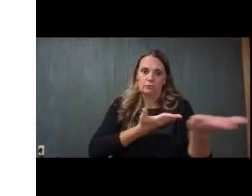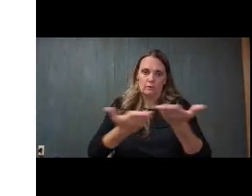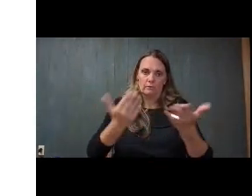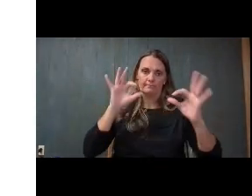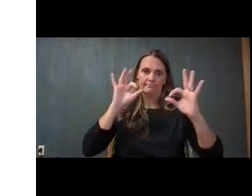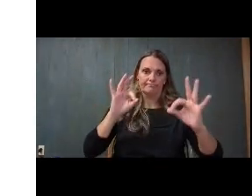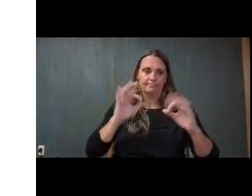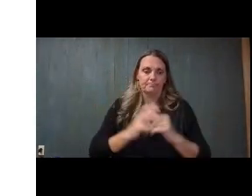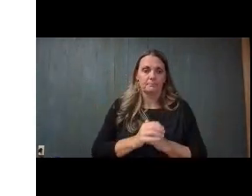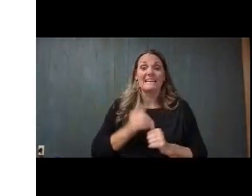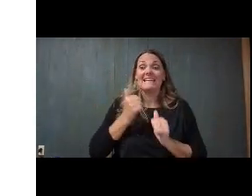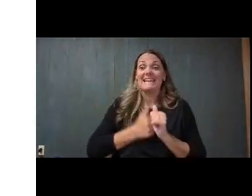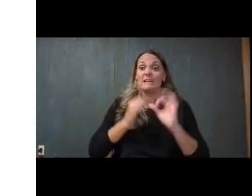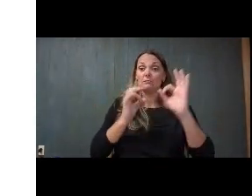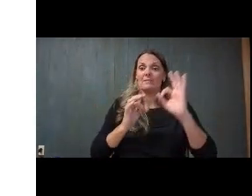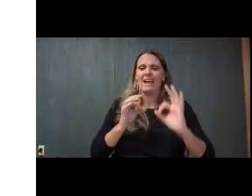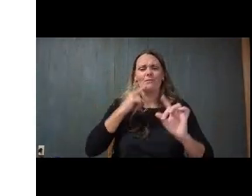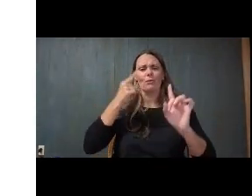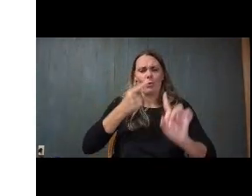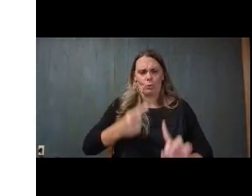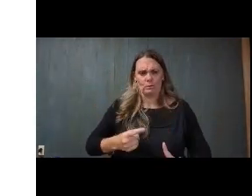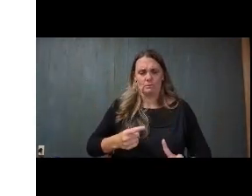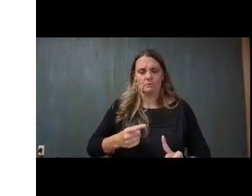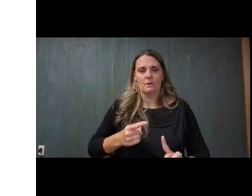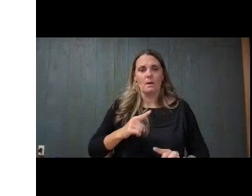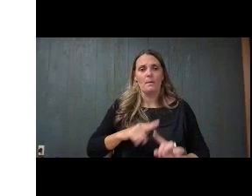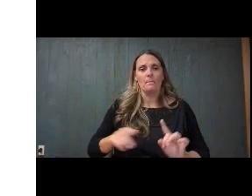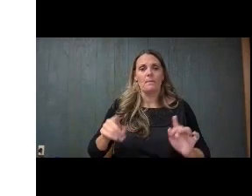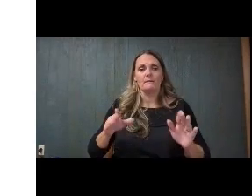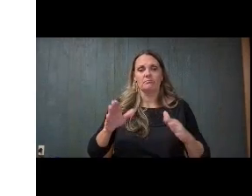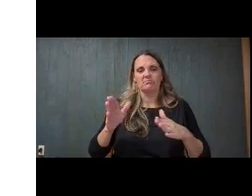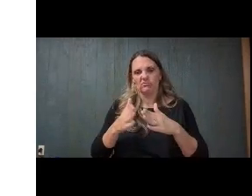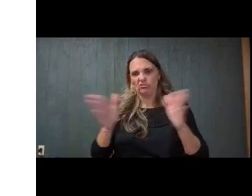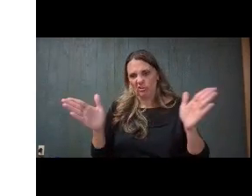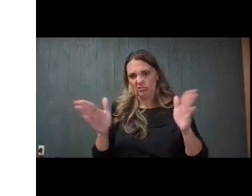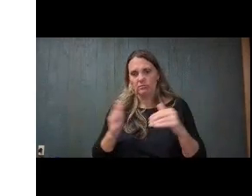will also have set target goals, but the metrics are. What was the average